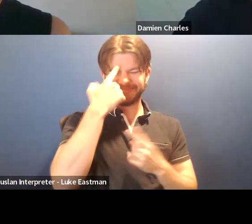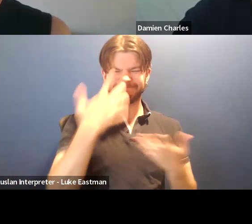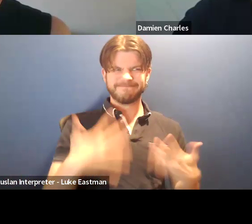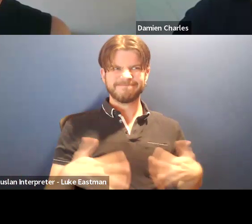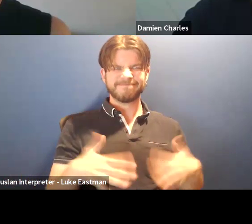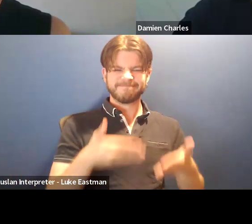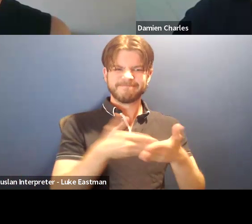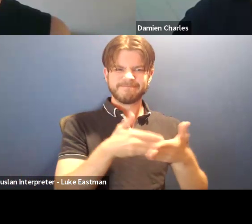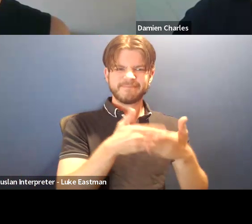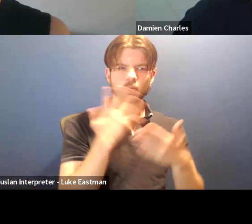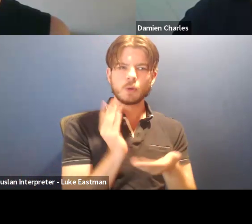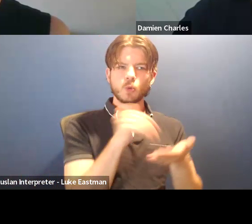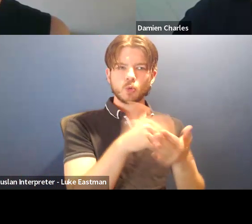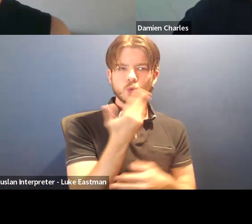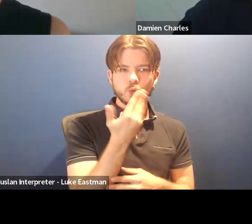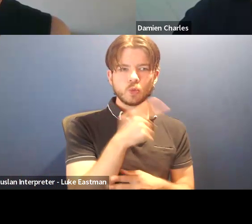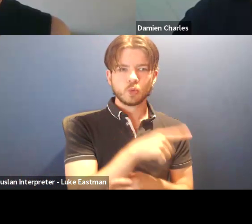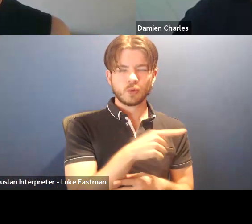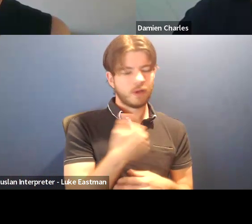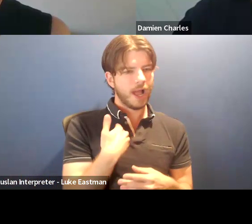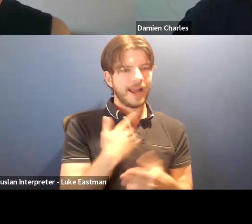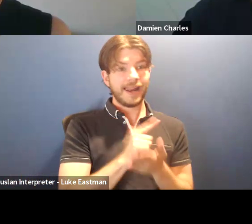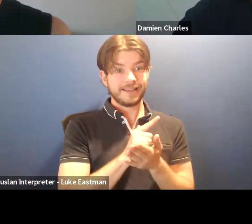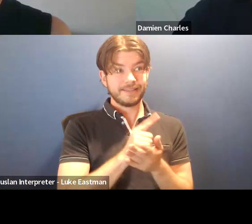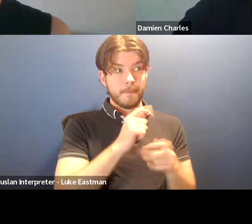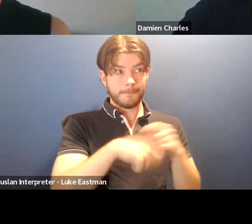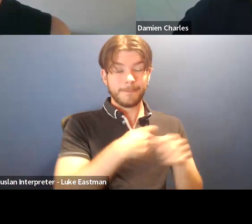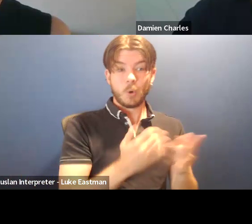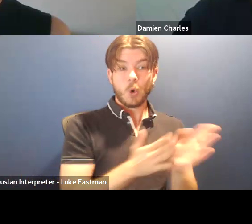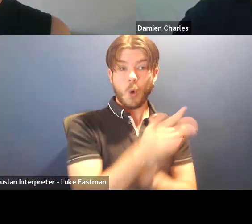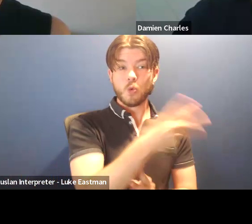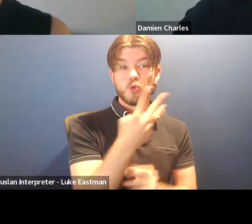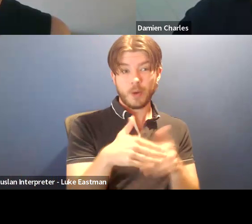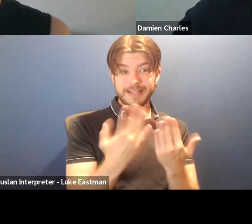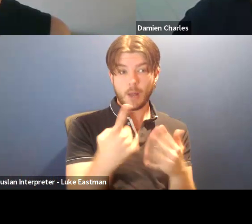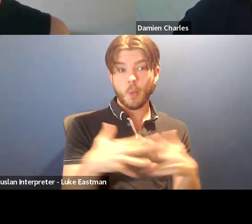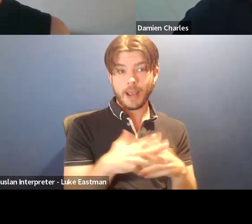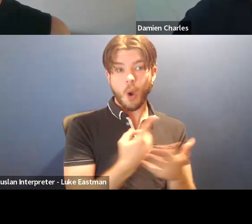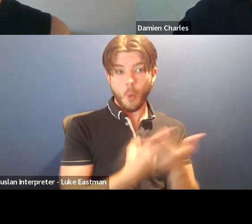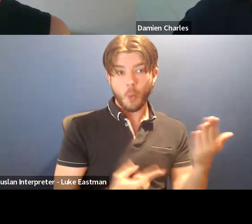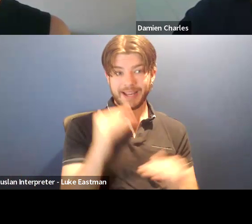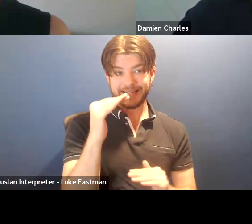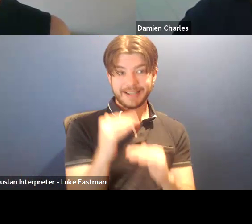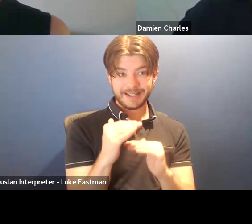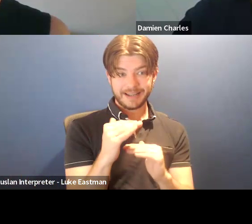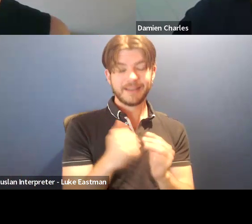going about three days a week and with David Scott School, as soon as I